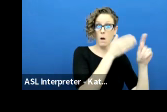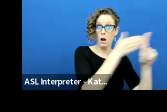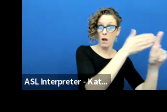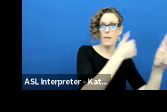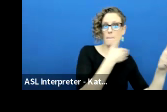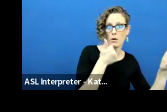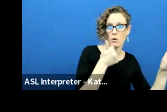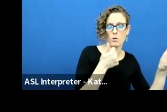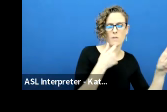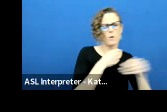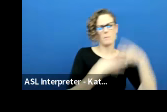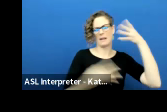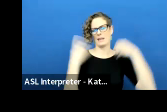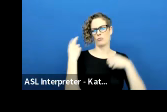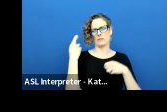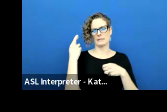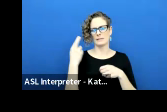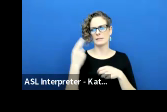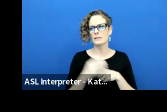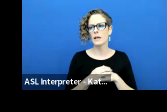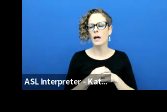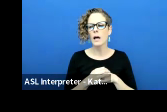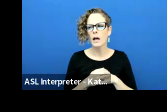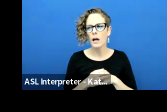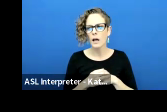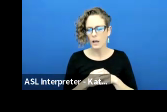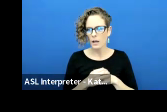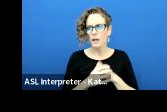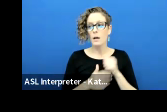a whole bunch of reasons and then here's the most important part identifying the relevant